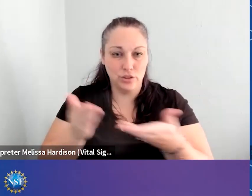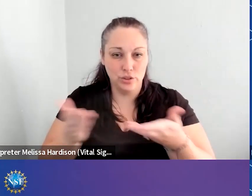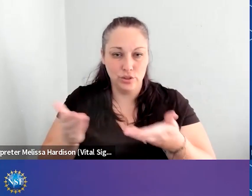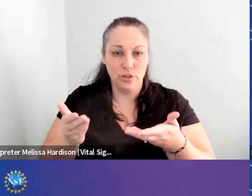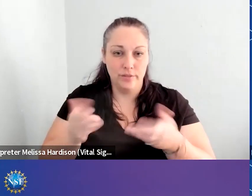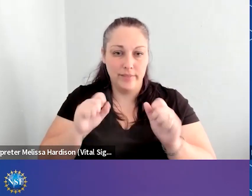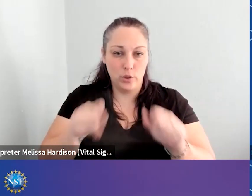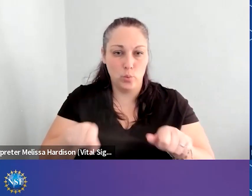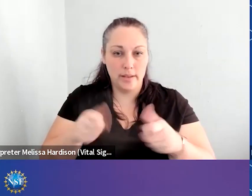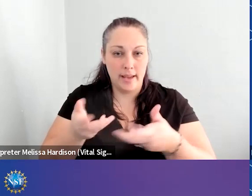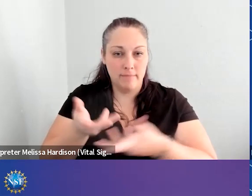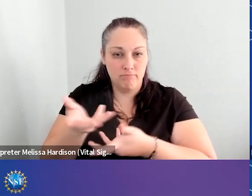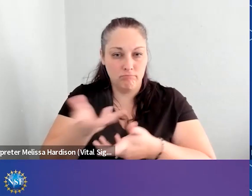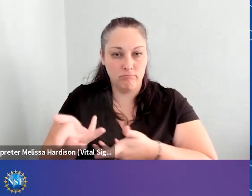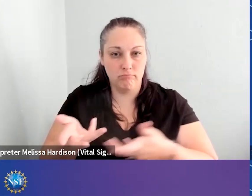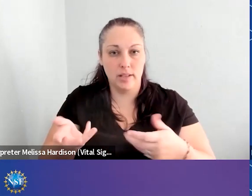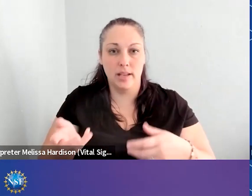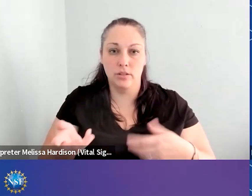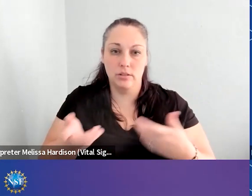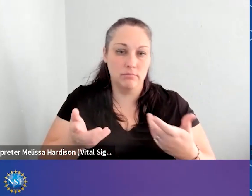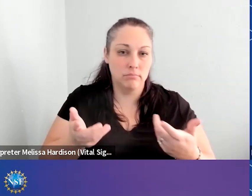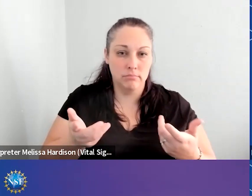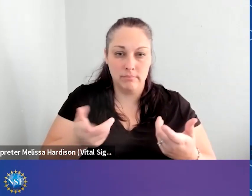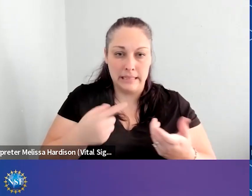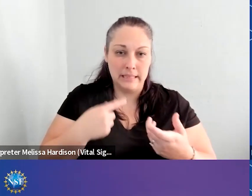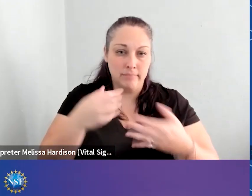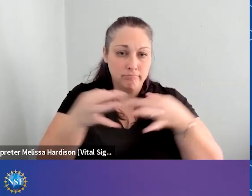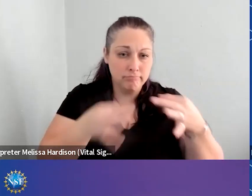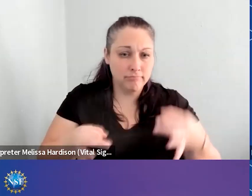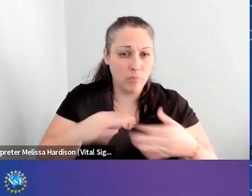And it tells you about local workshops and everything along those lines.